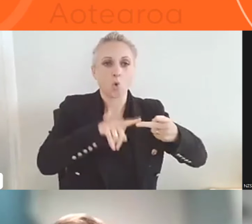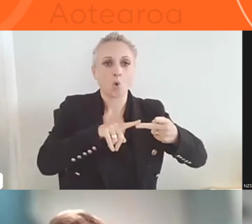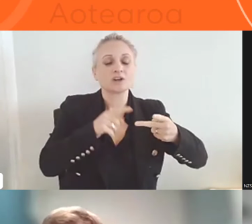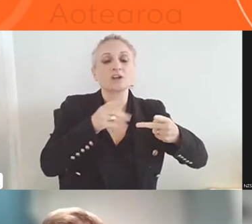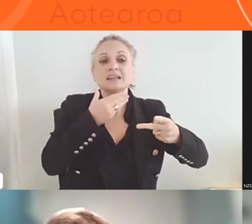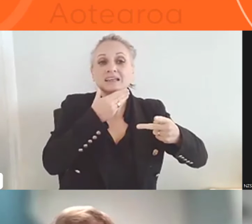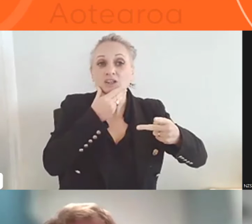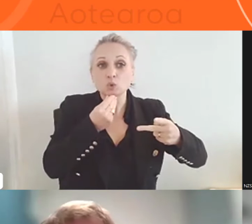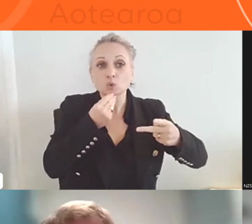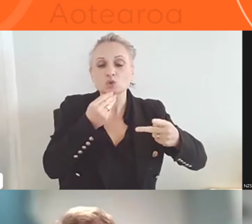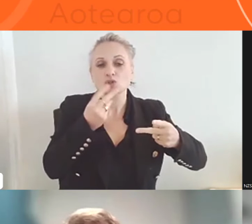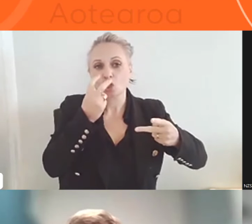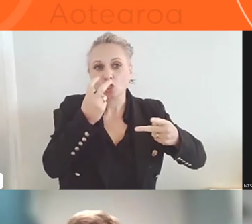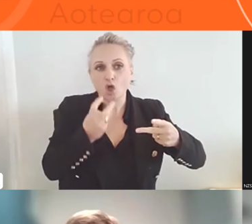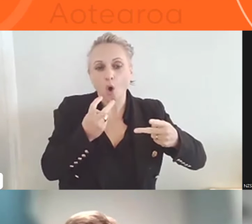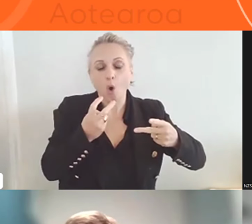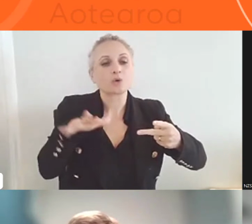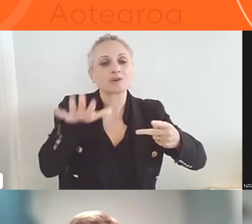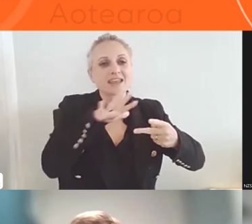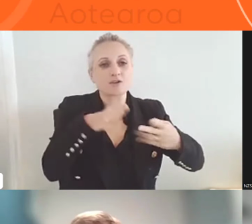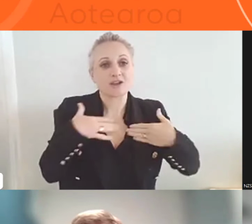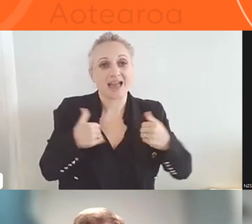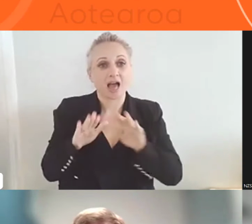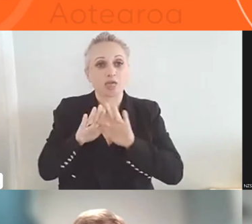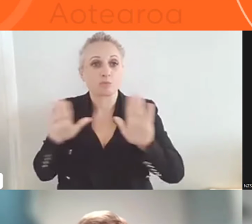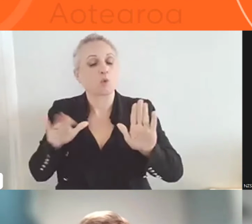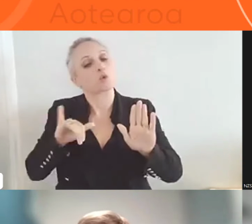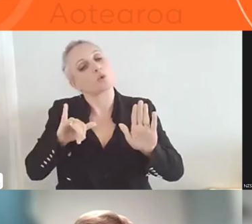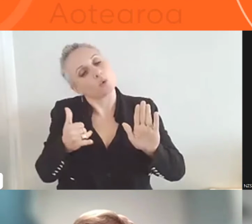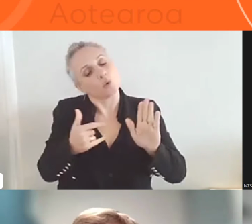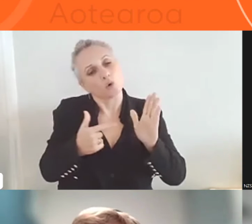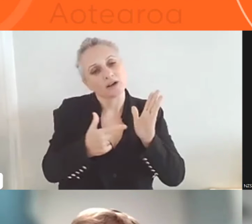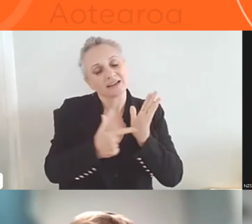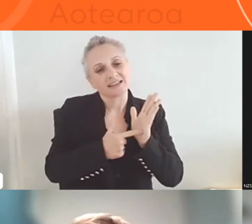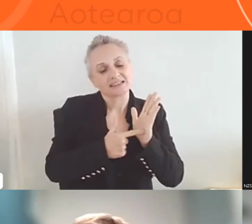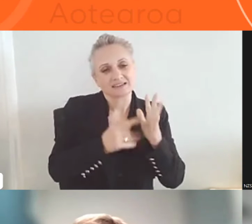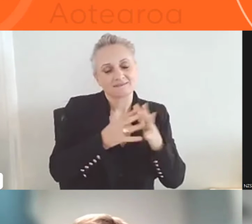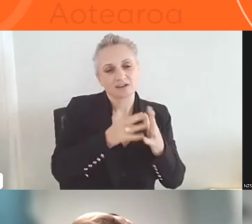or Te Whatu Ora. However, in saying that, if you need something done